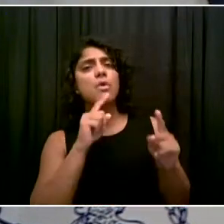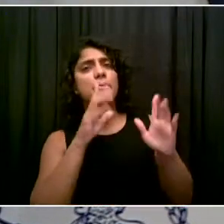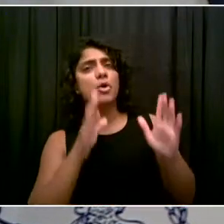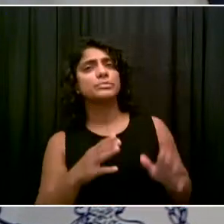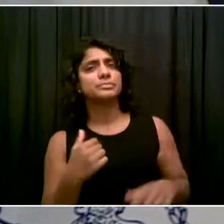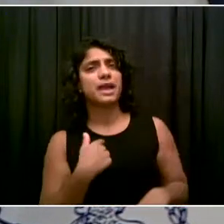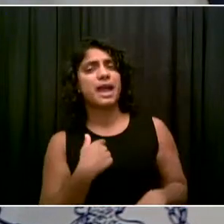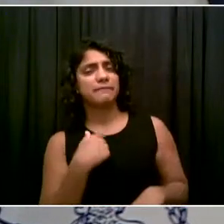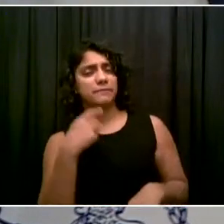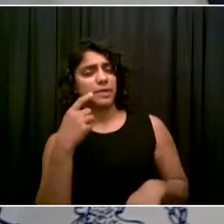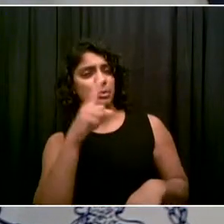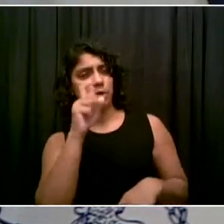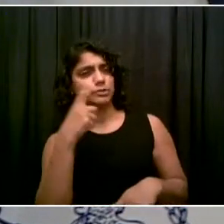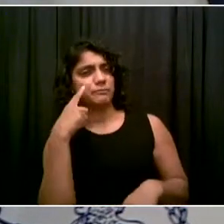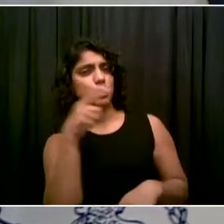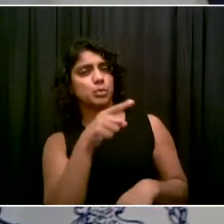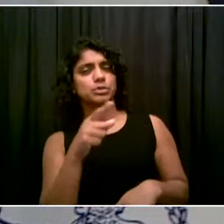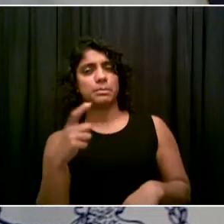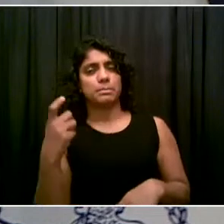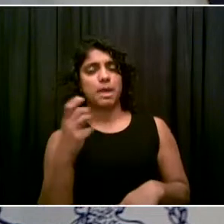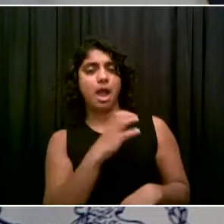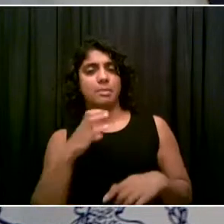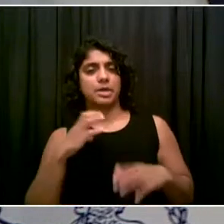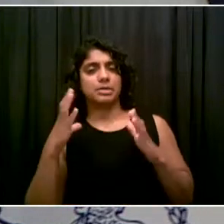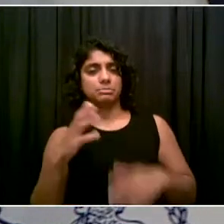IF COMMISSNIOER SHEA IS STILL ON THE LINE HAVE A QUESTION FOR HIM.